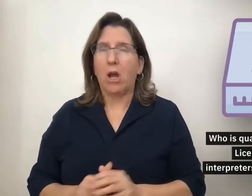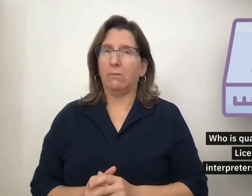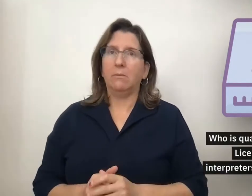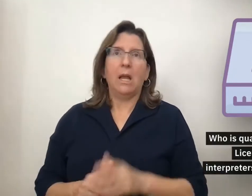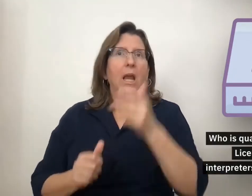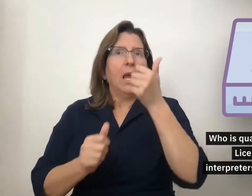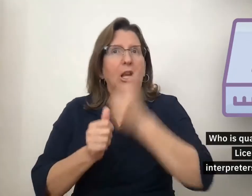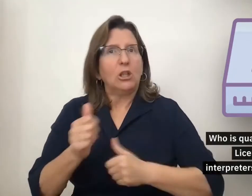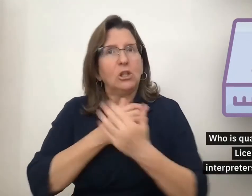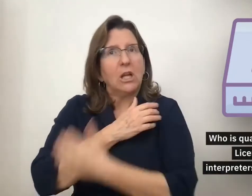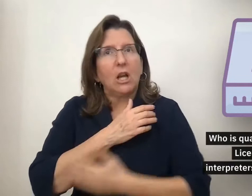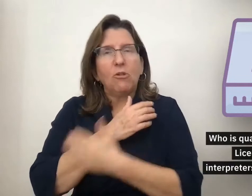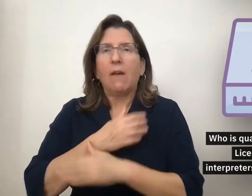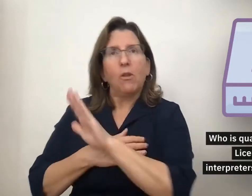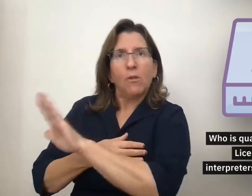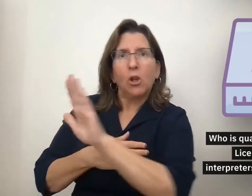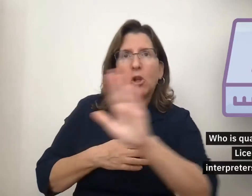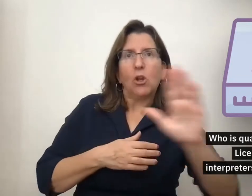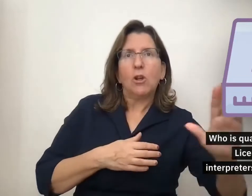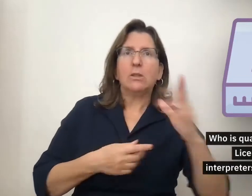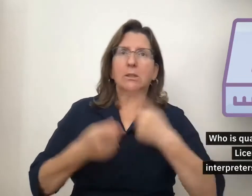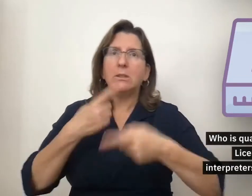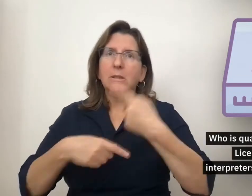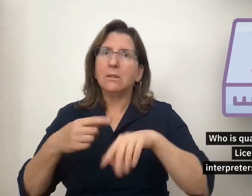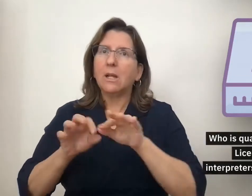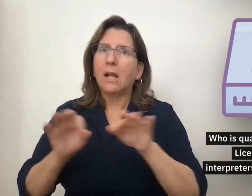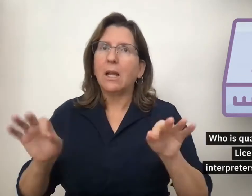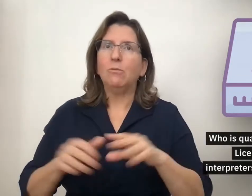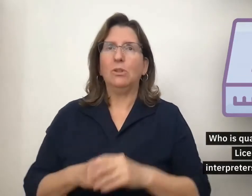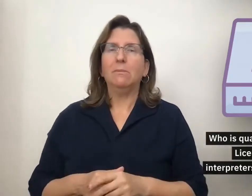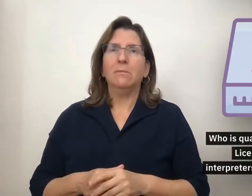Each country has at least one sign language.